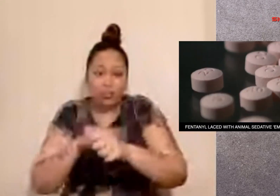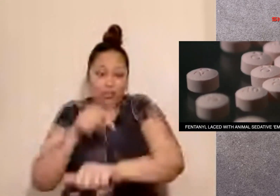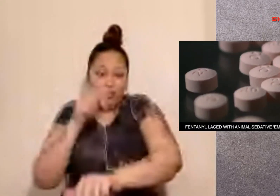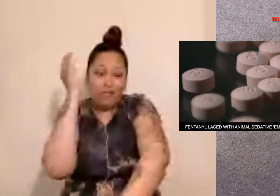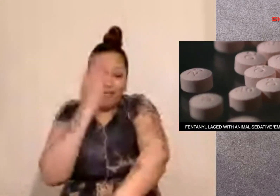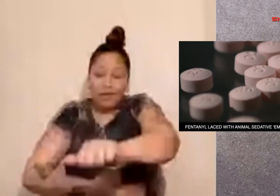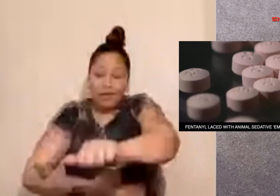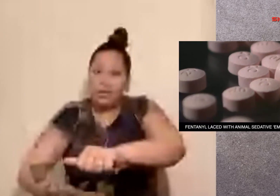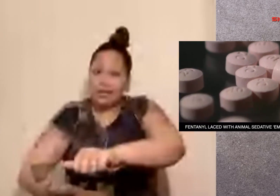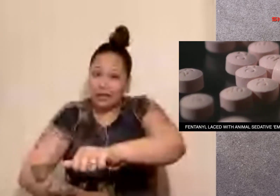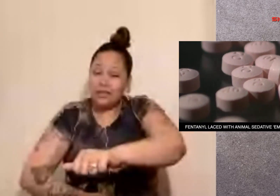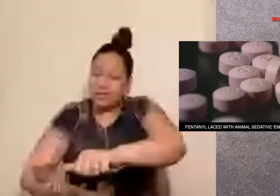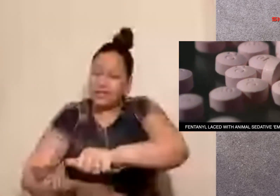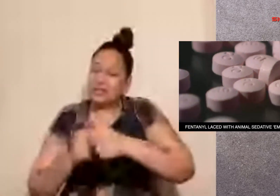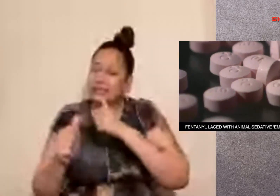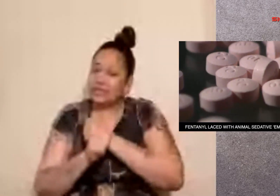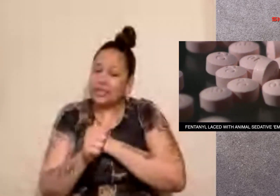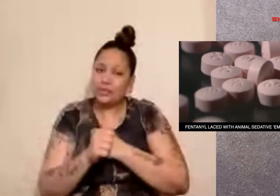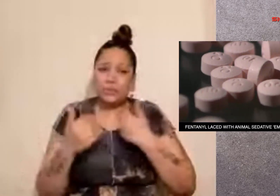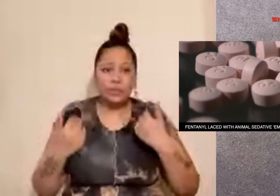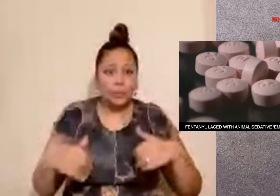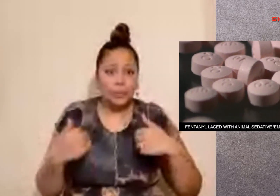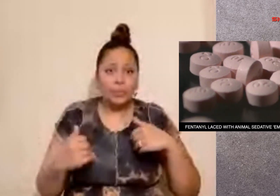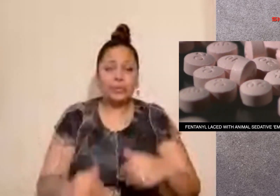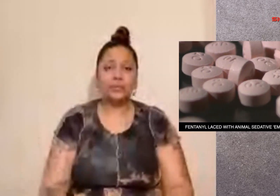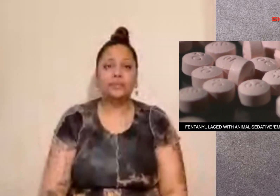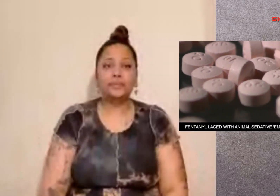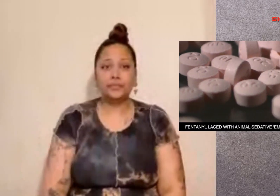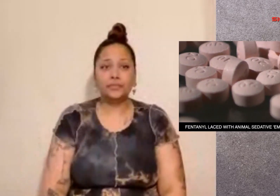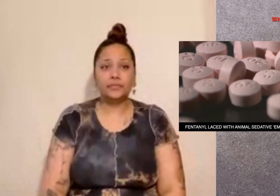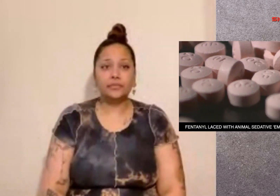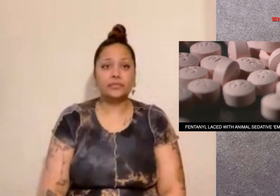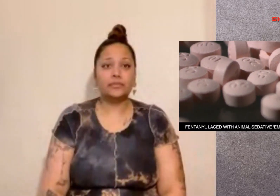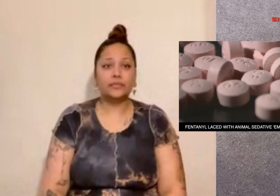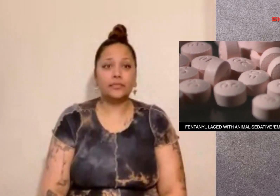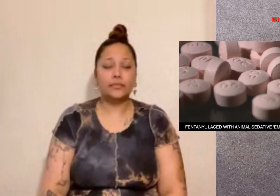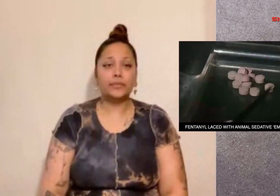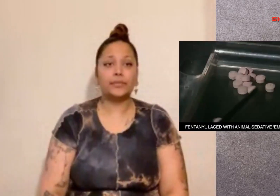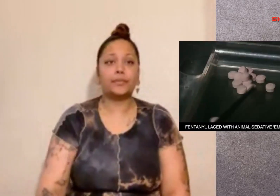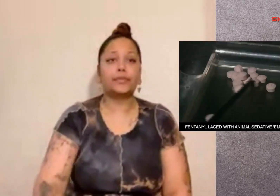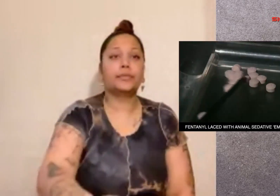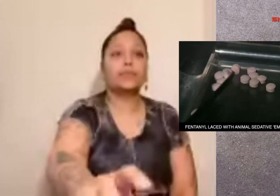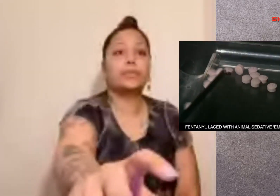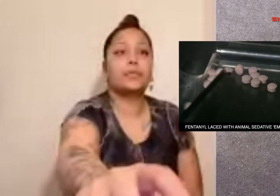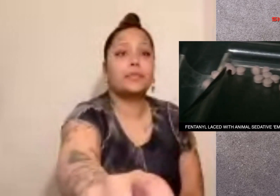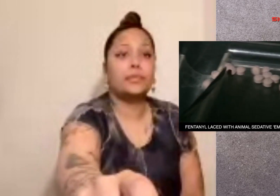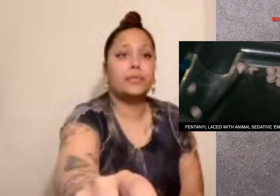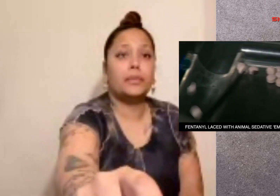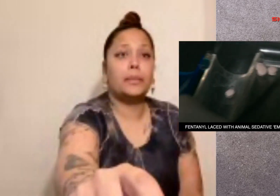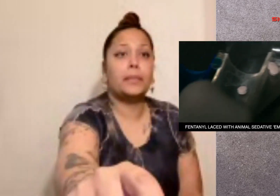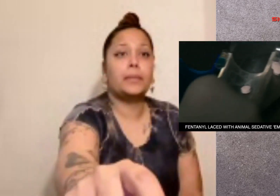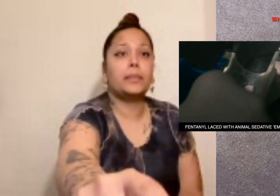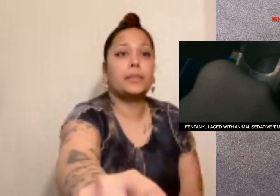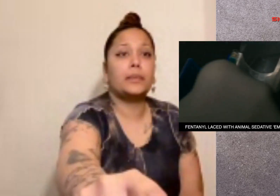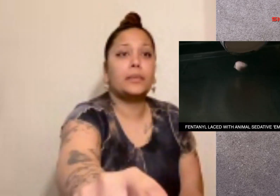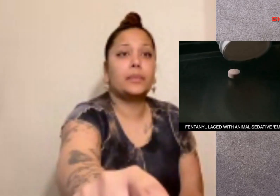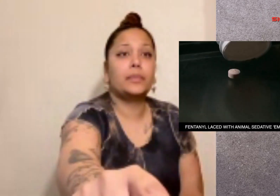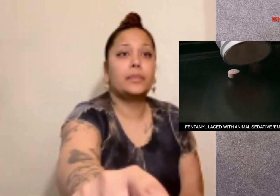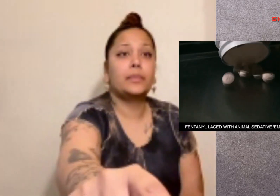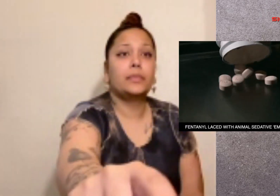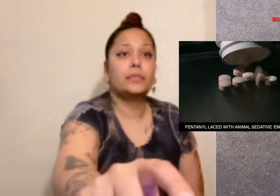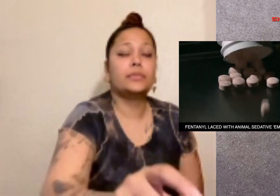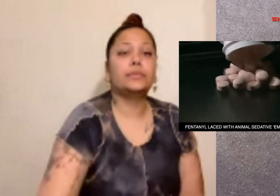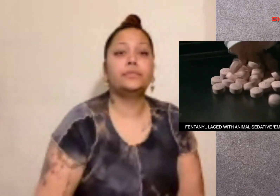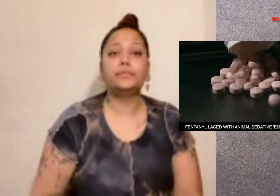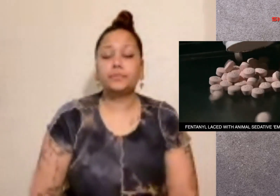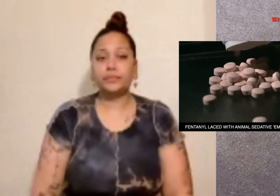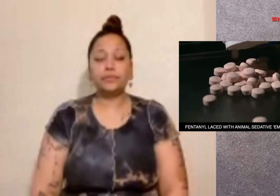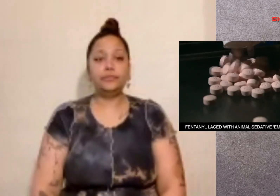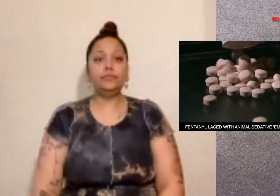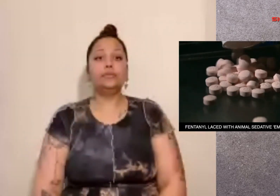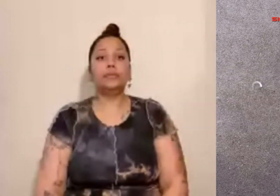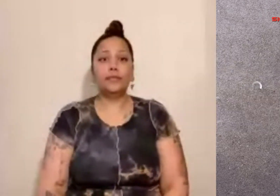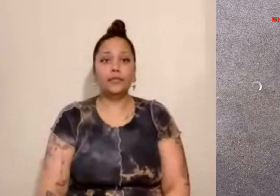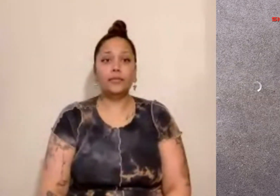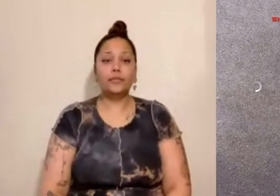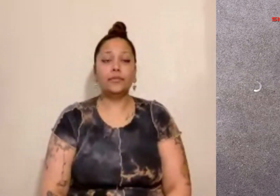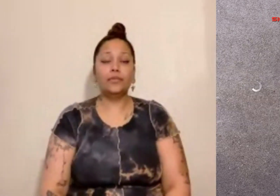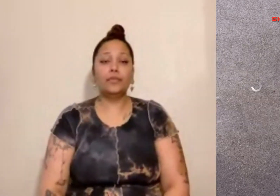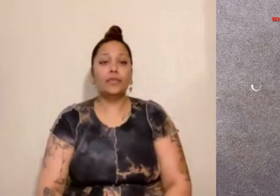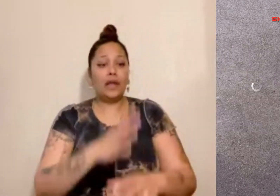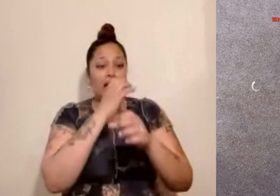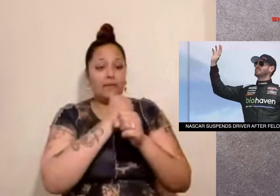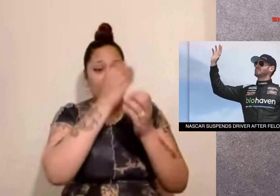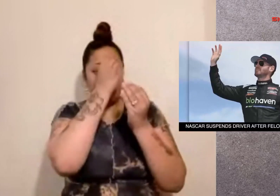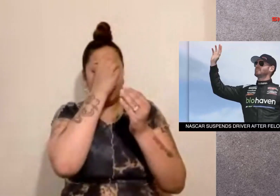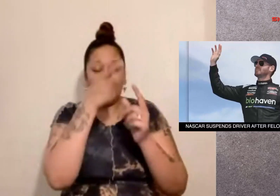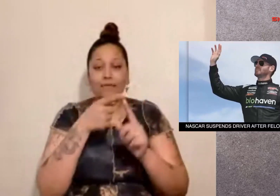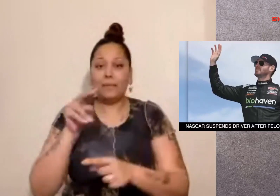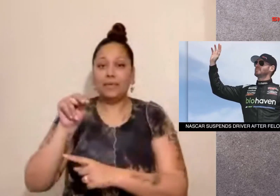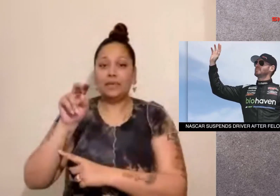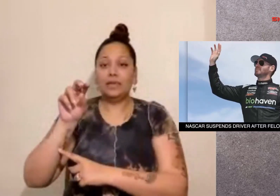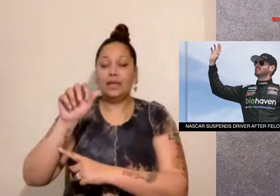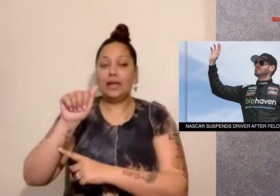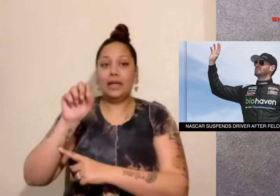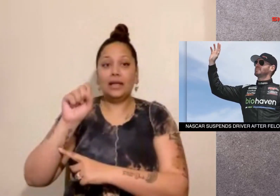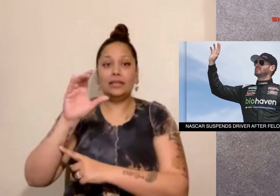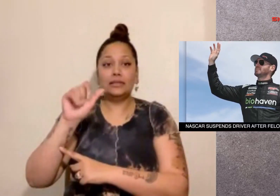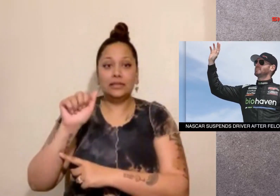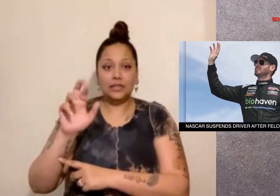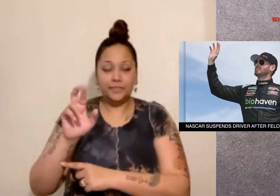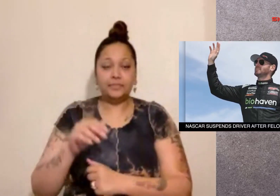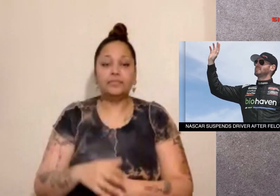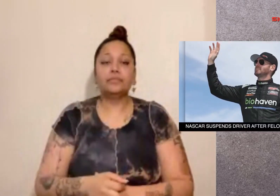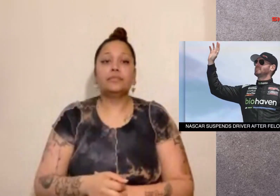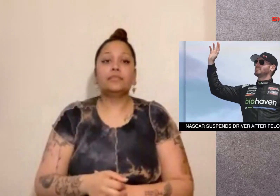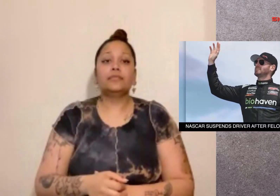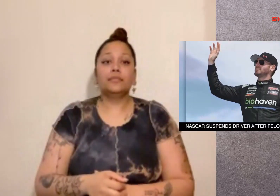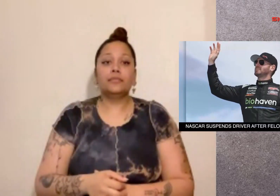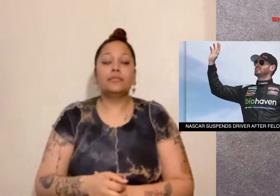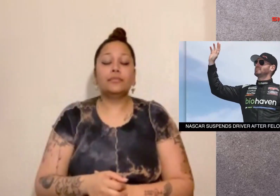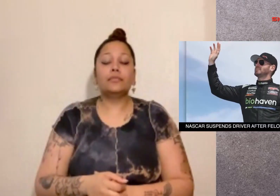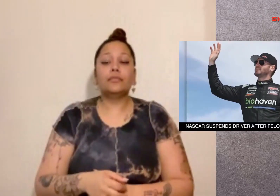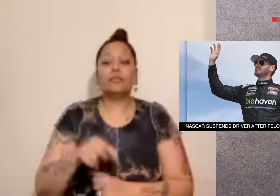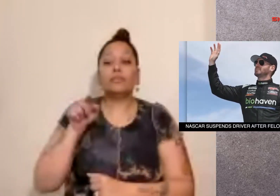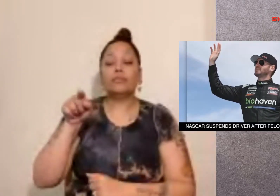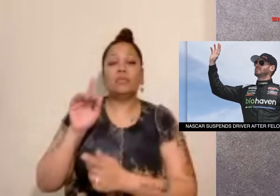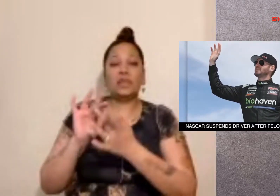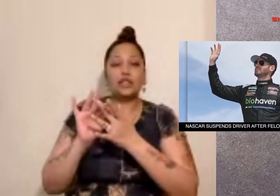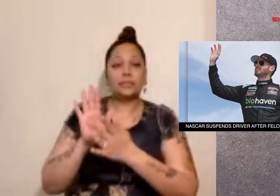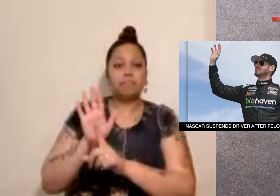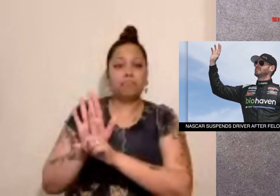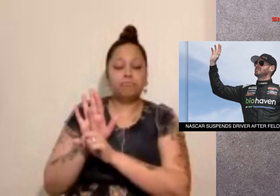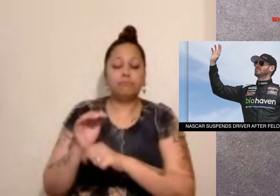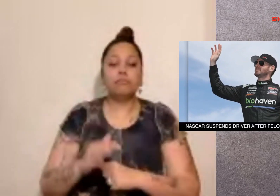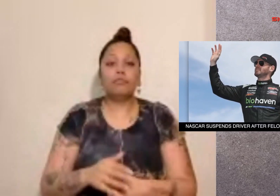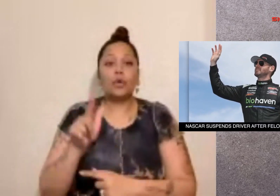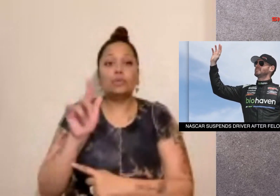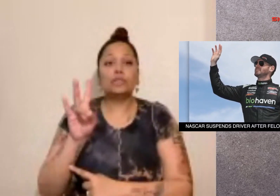it is dangerous